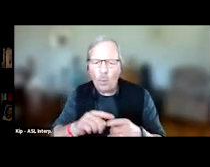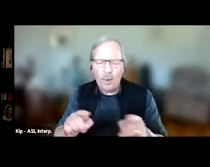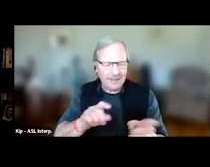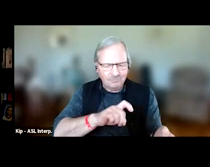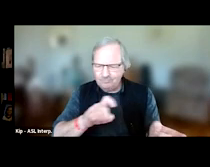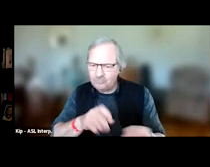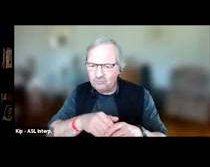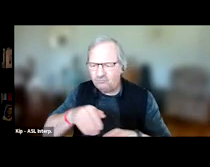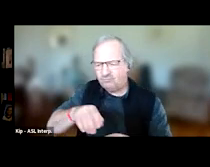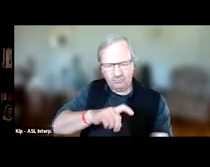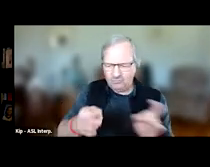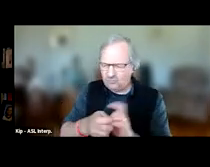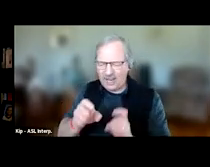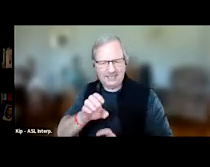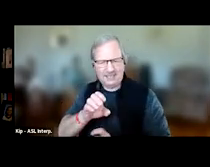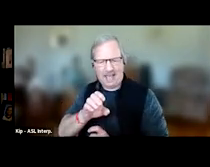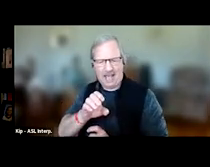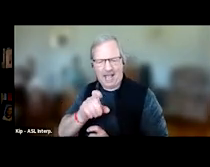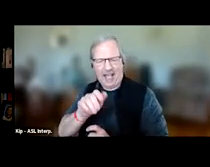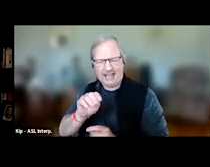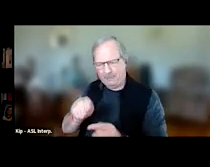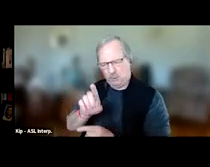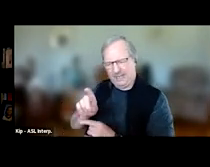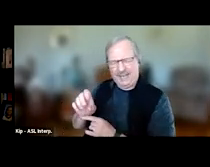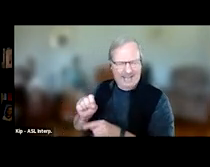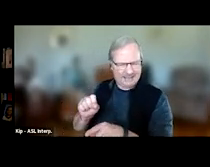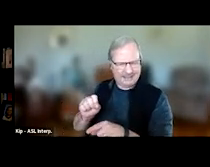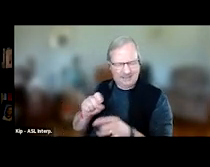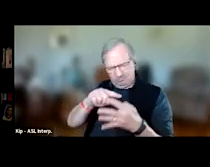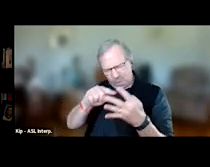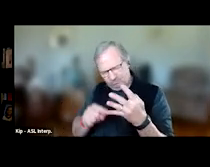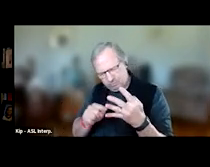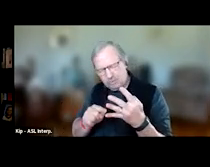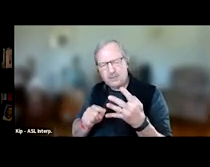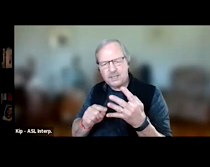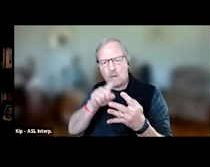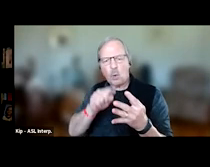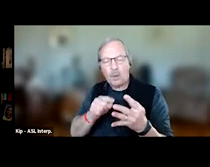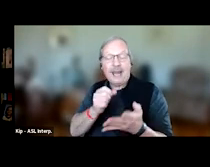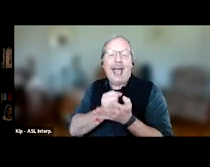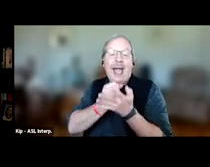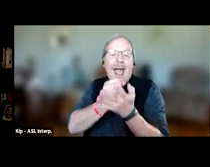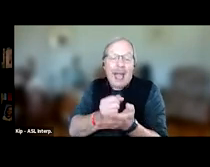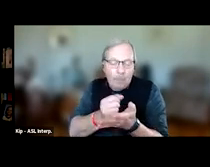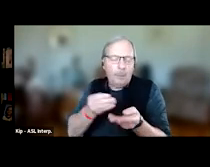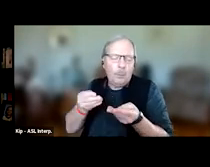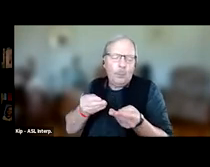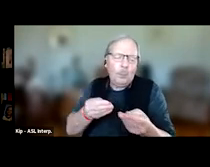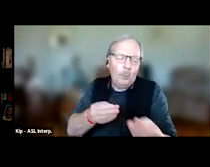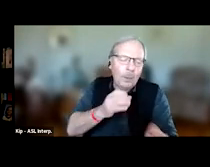All these good questions that will help your communication go more smoothly. It'll help with field office operations